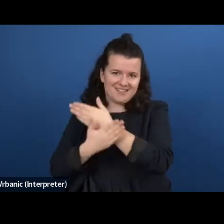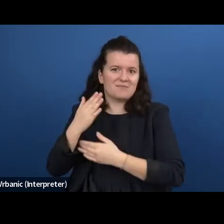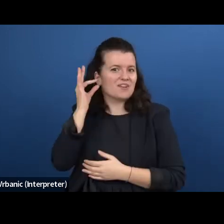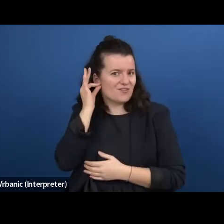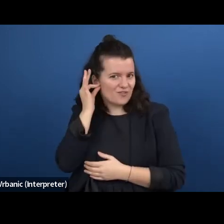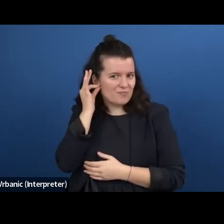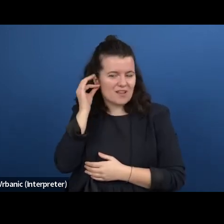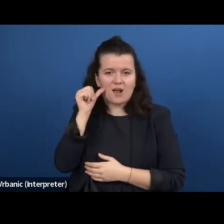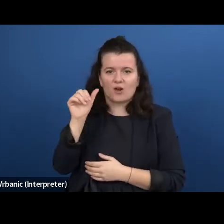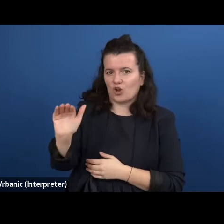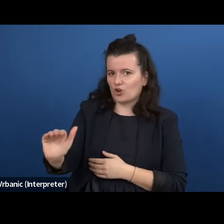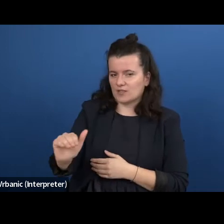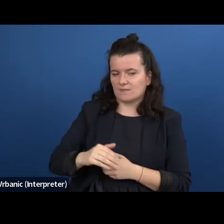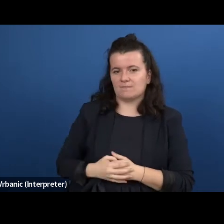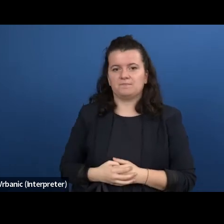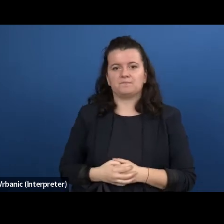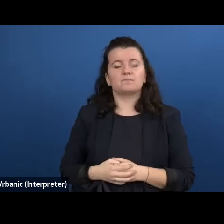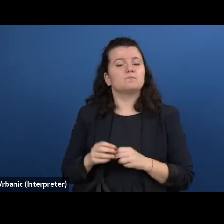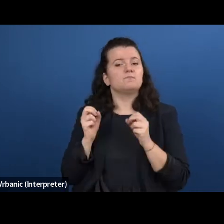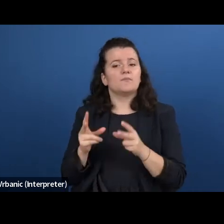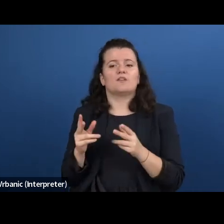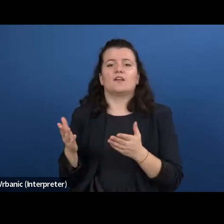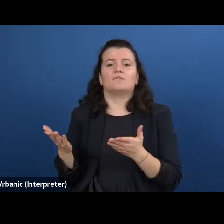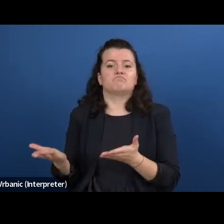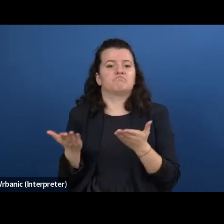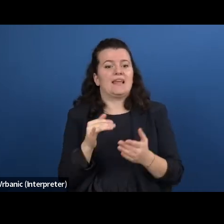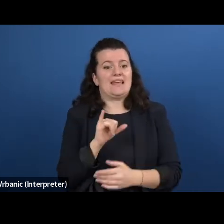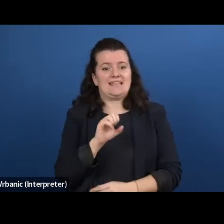who is an expert in human rights of women and girls with disabilities.